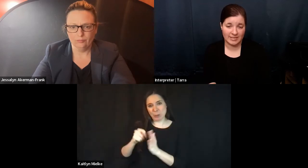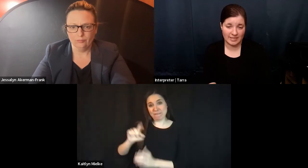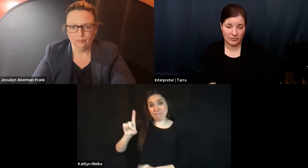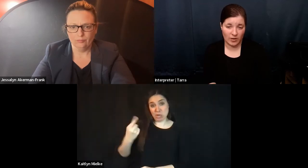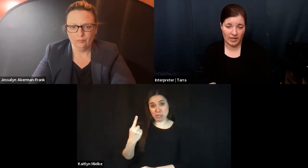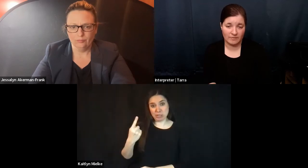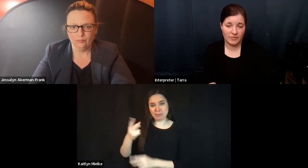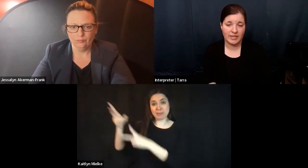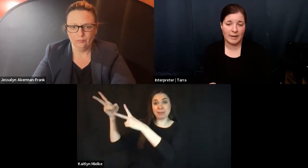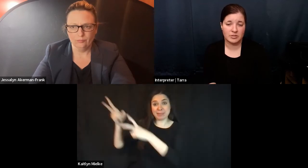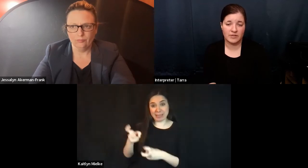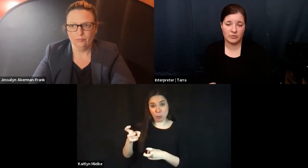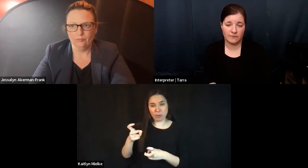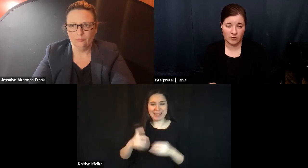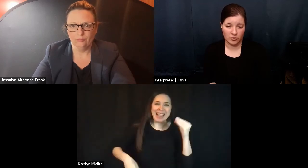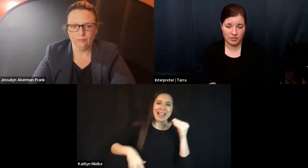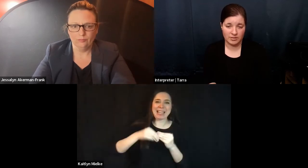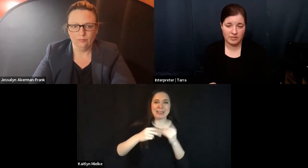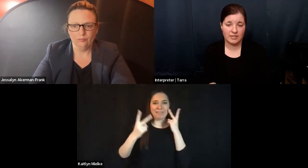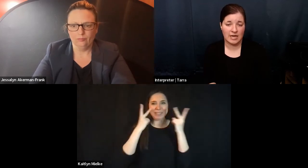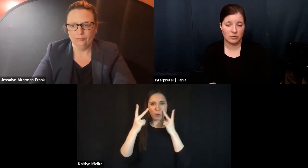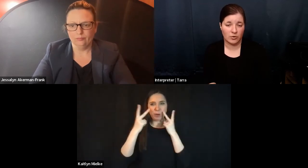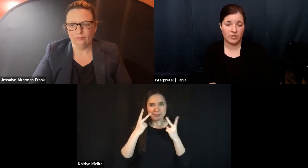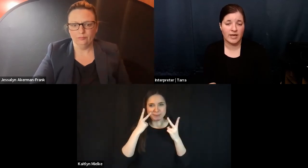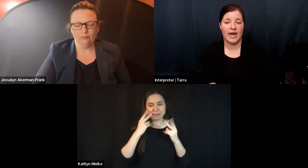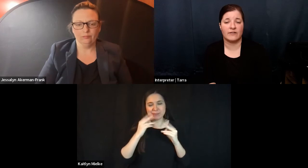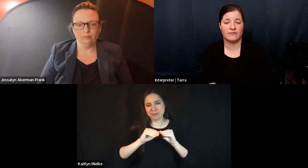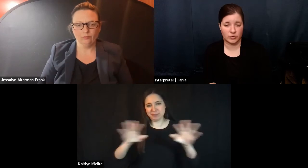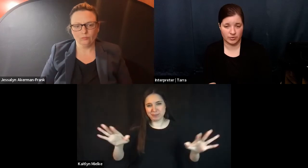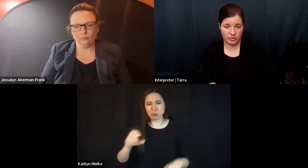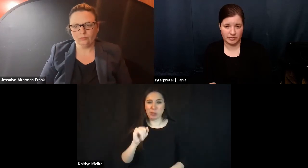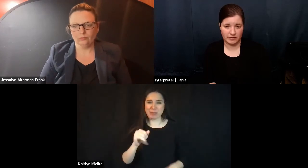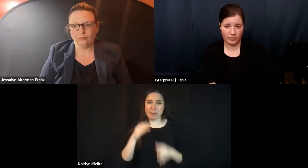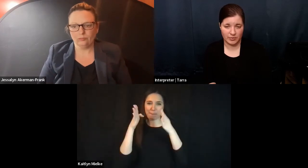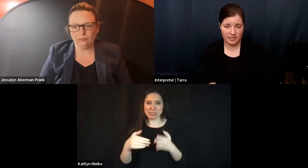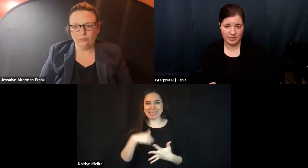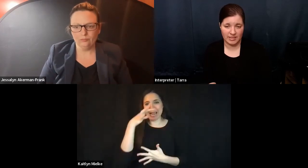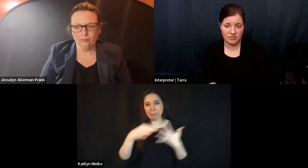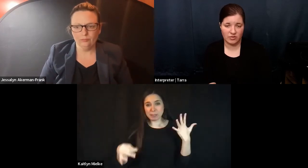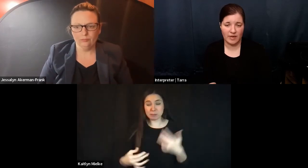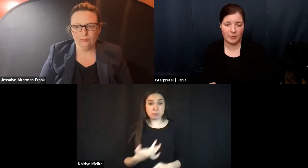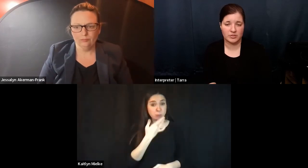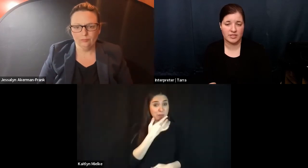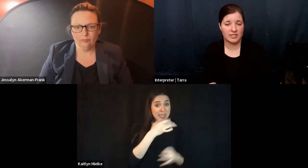So both the captions of what's being said, plus the visual description of what's being seen. So that would be the easiest way. Caption the videos first. Download.